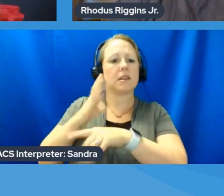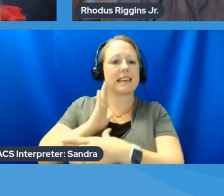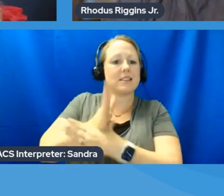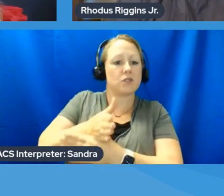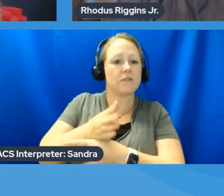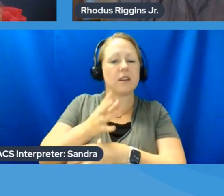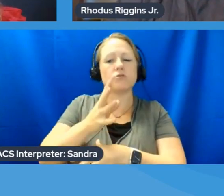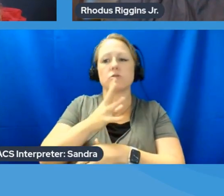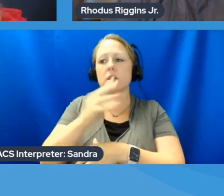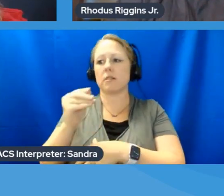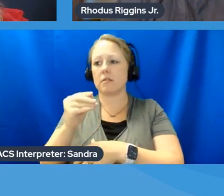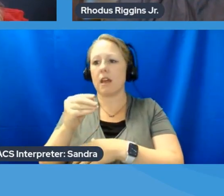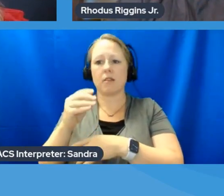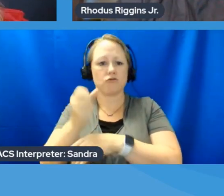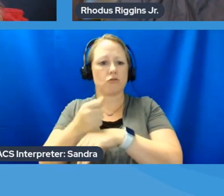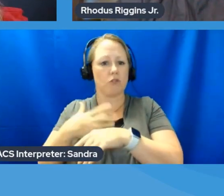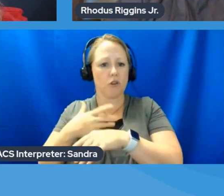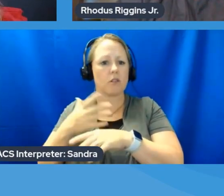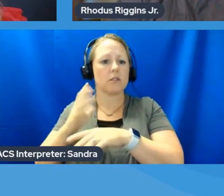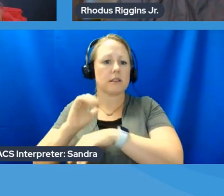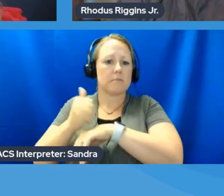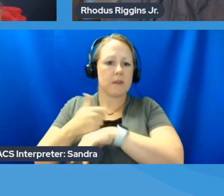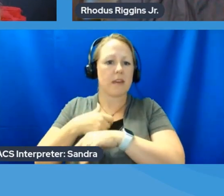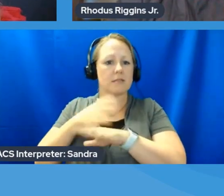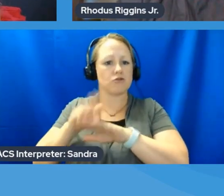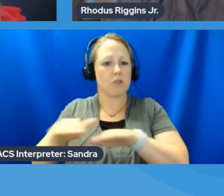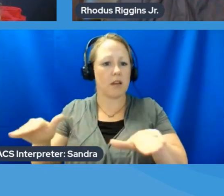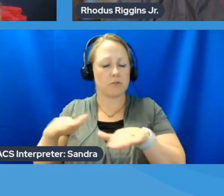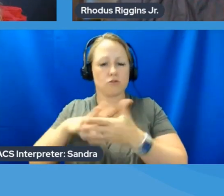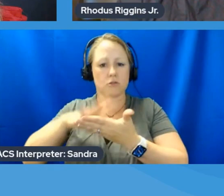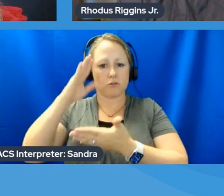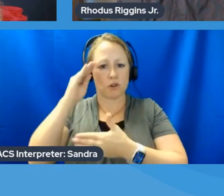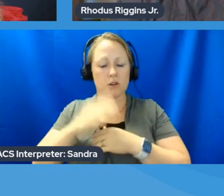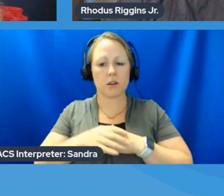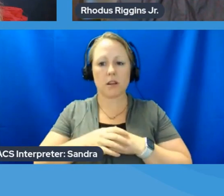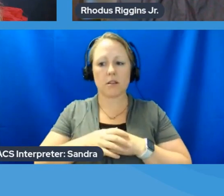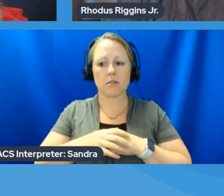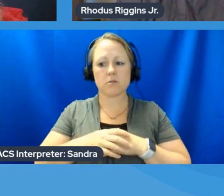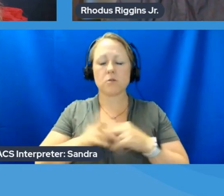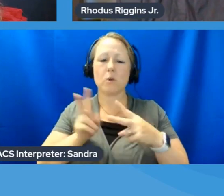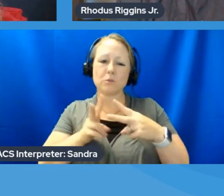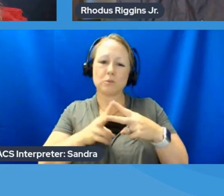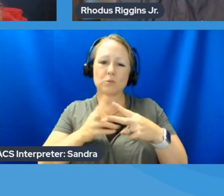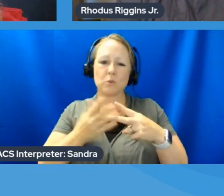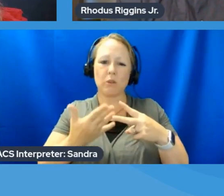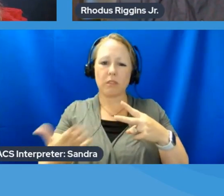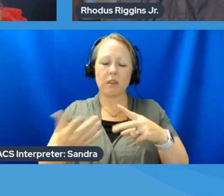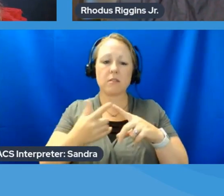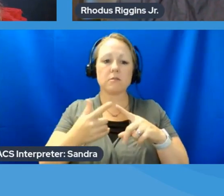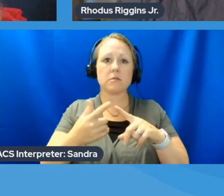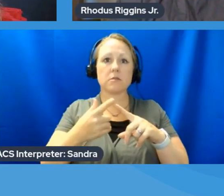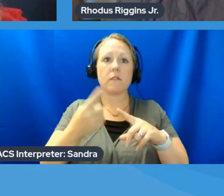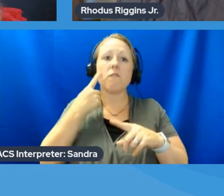there are two key learnings from the pandemic for us as a center and for myself and it's that